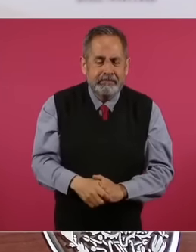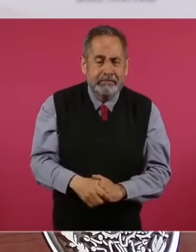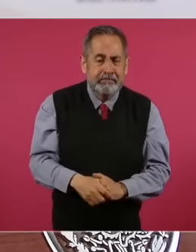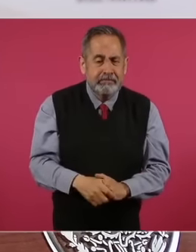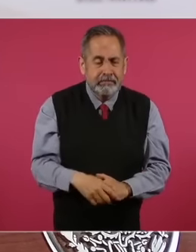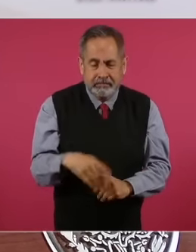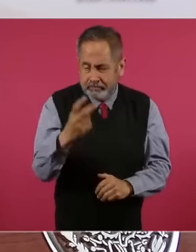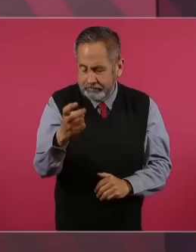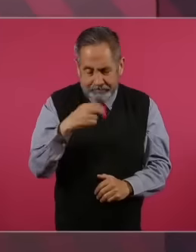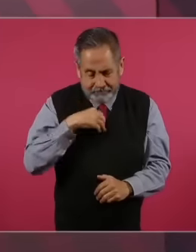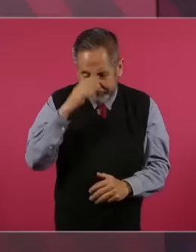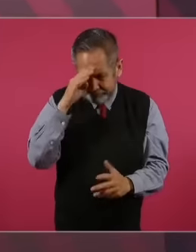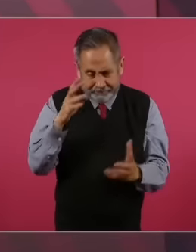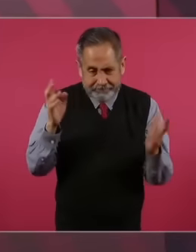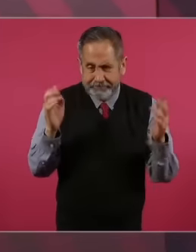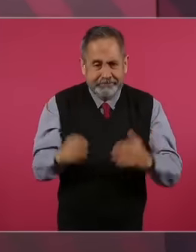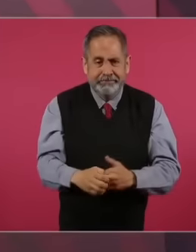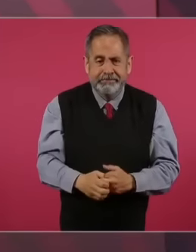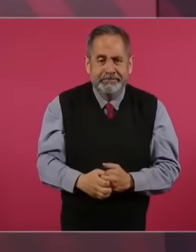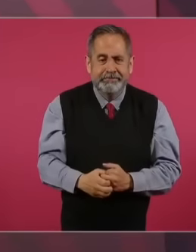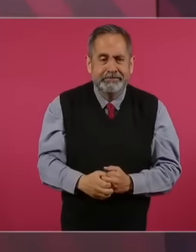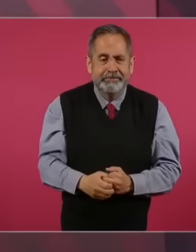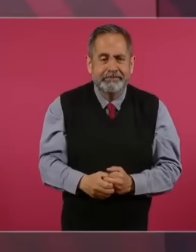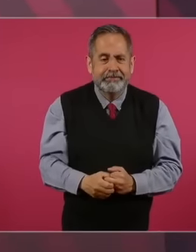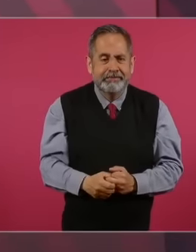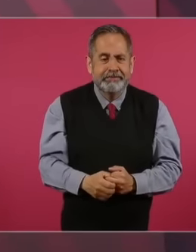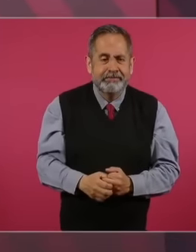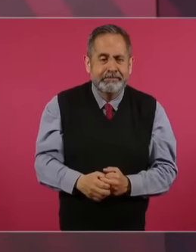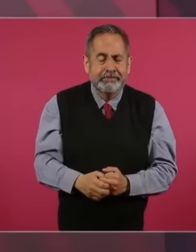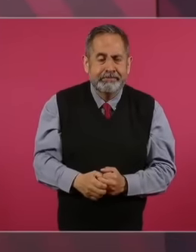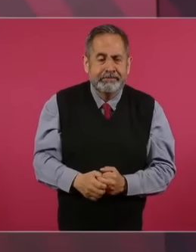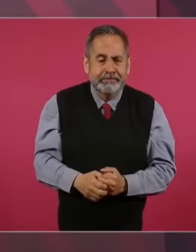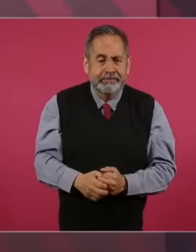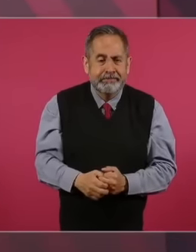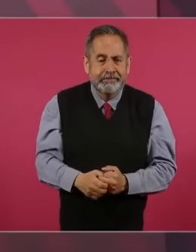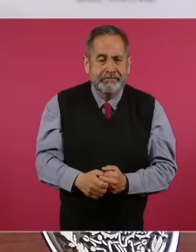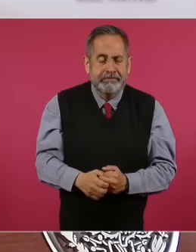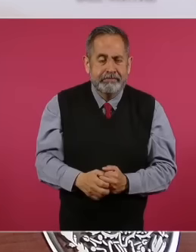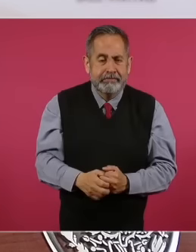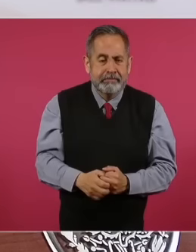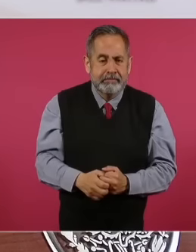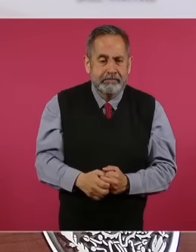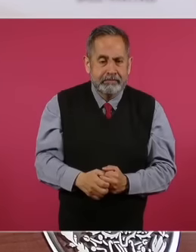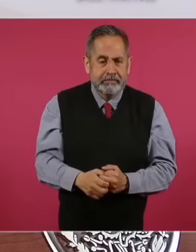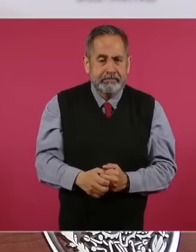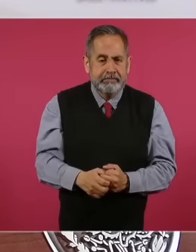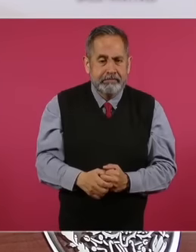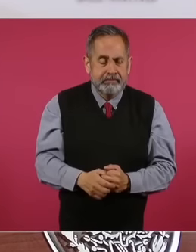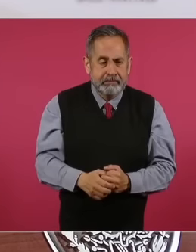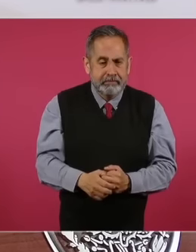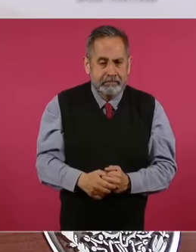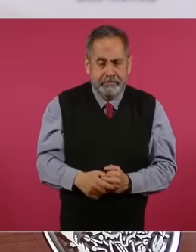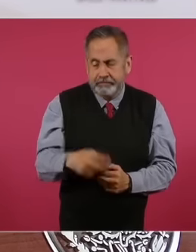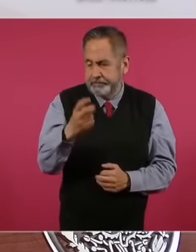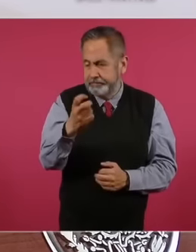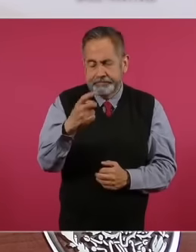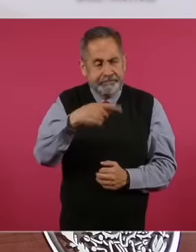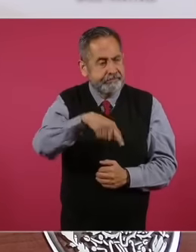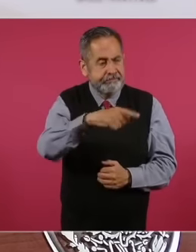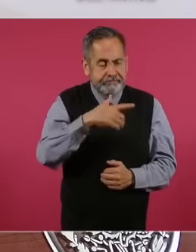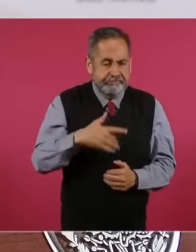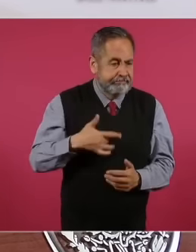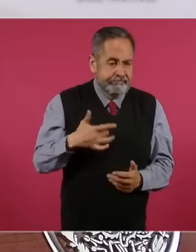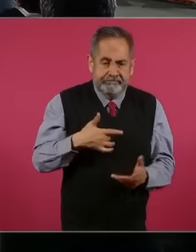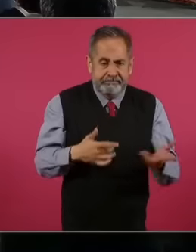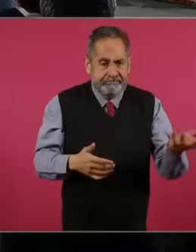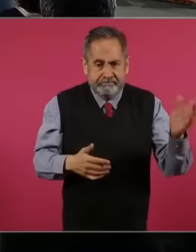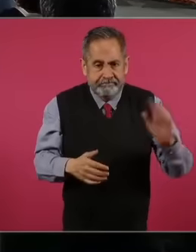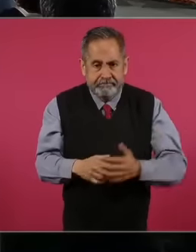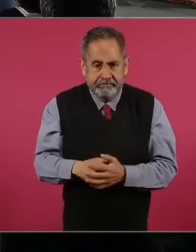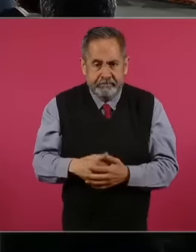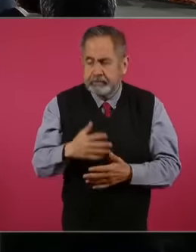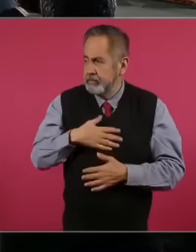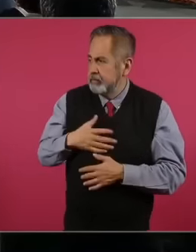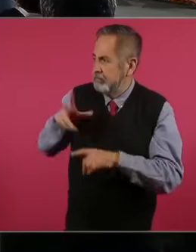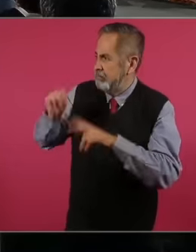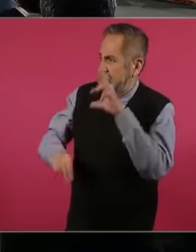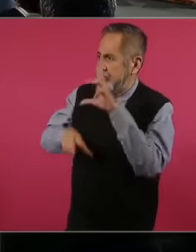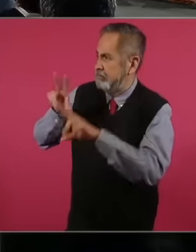's why they are defending interest but I